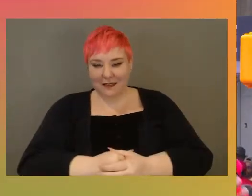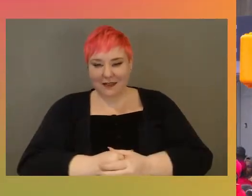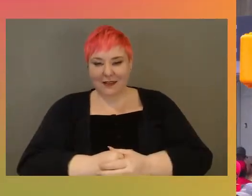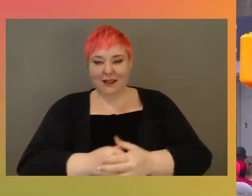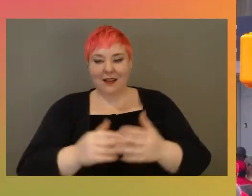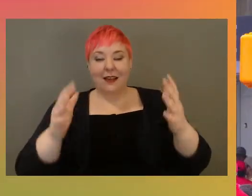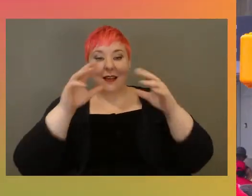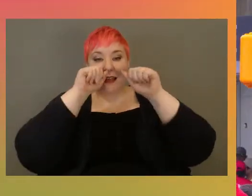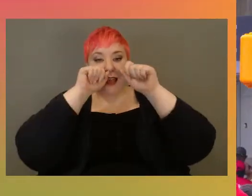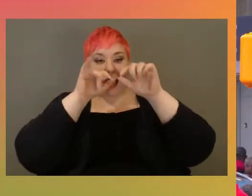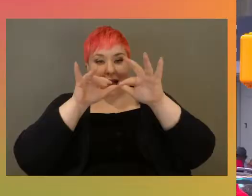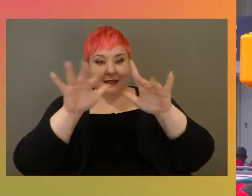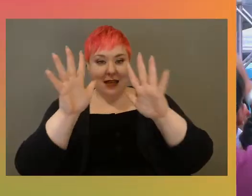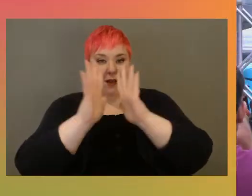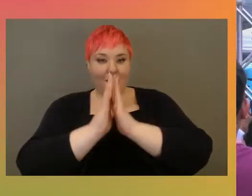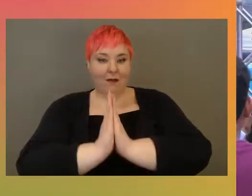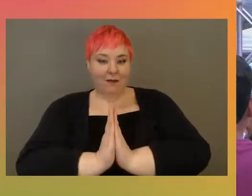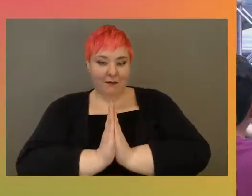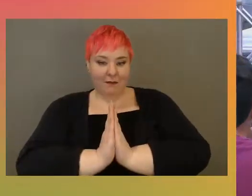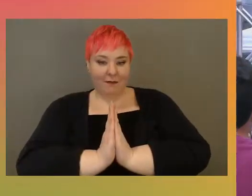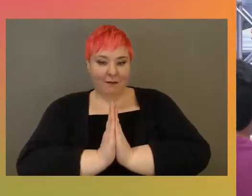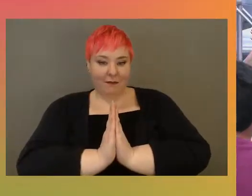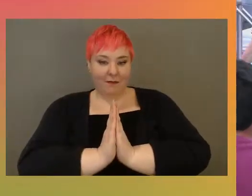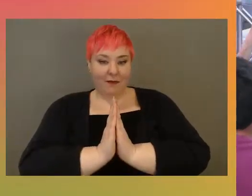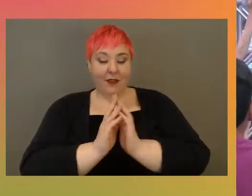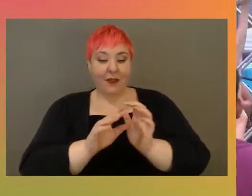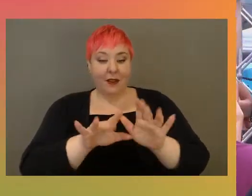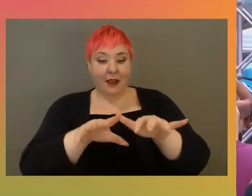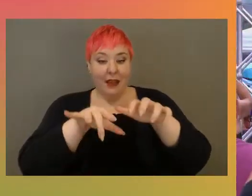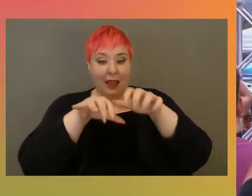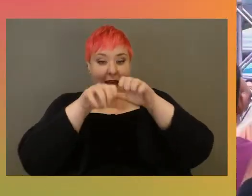REACH YOUR ARMS OUT.